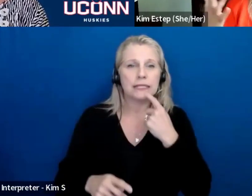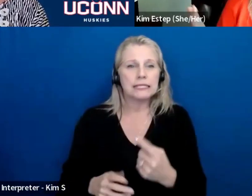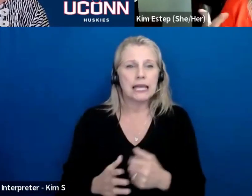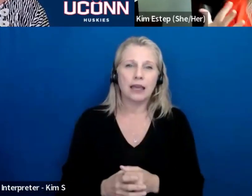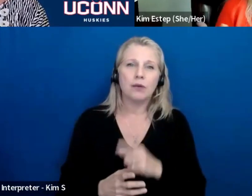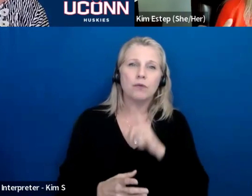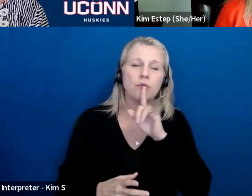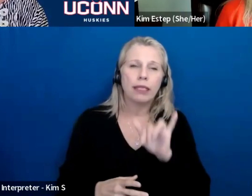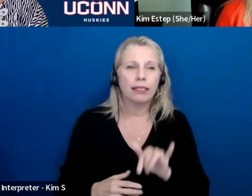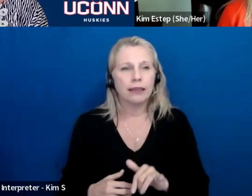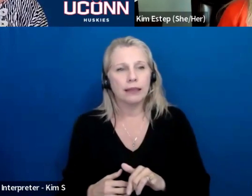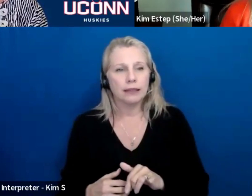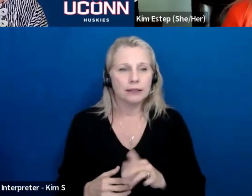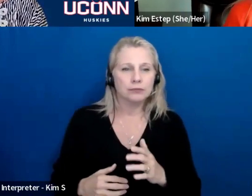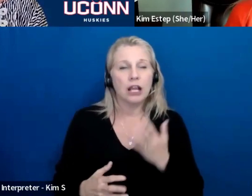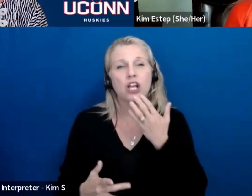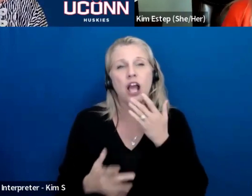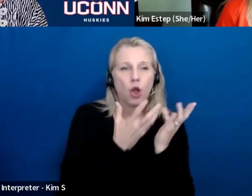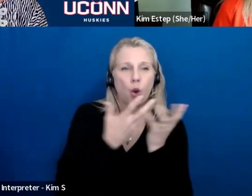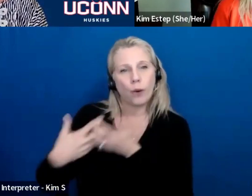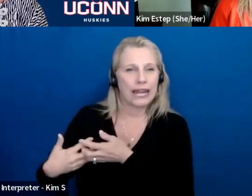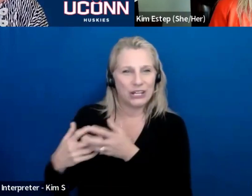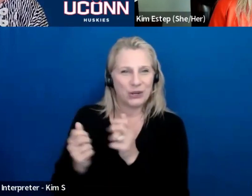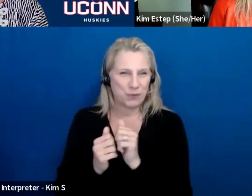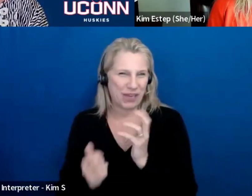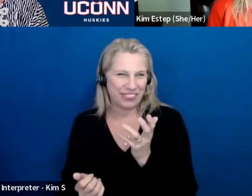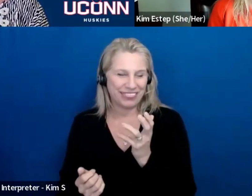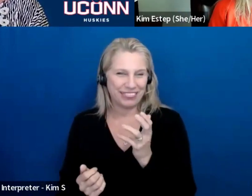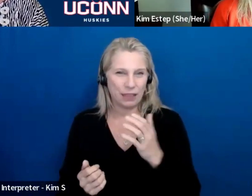really court color coordinated with the top that I have on